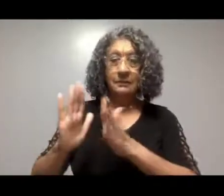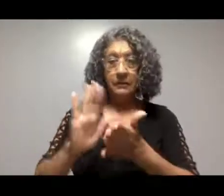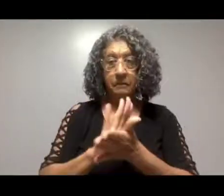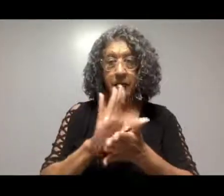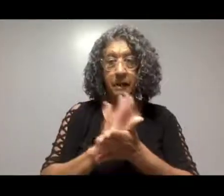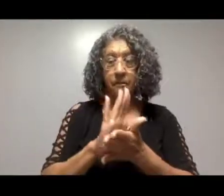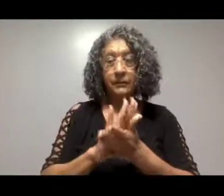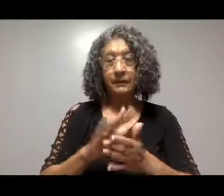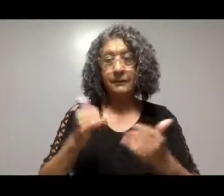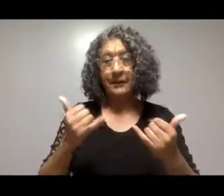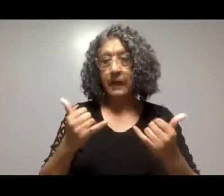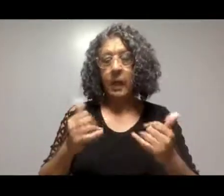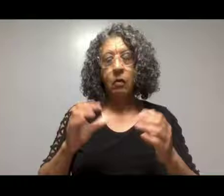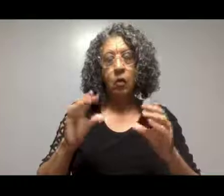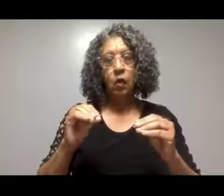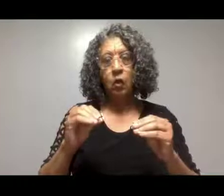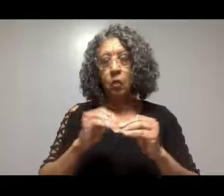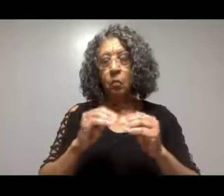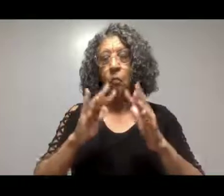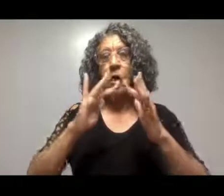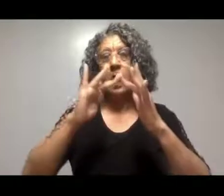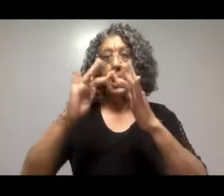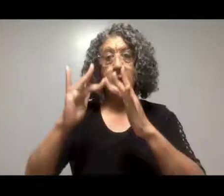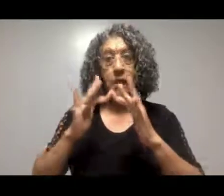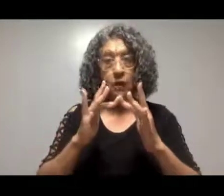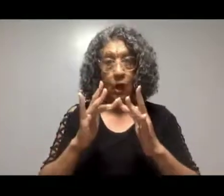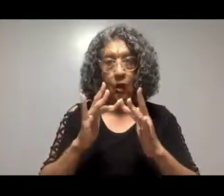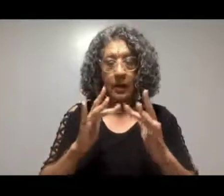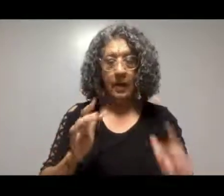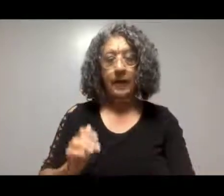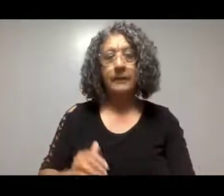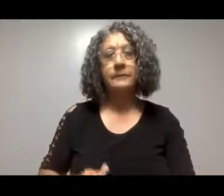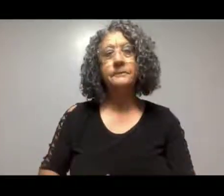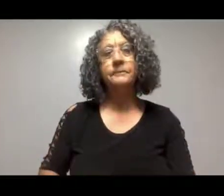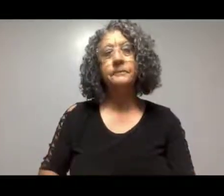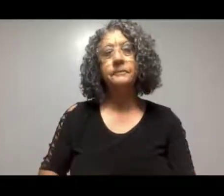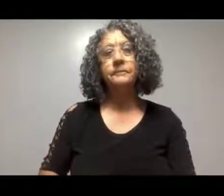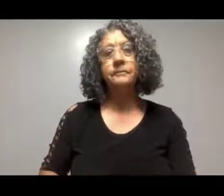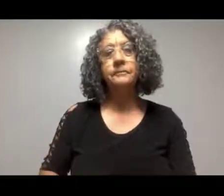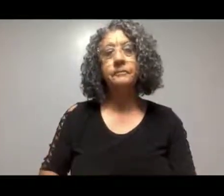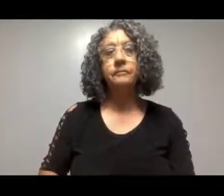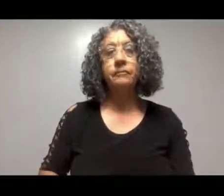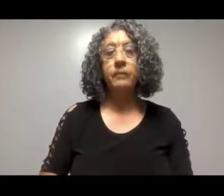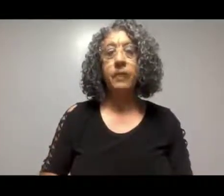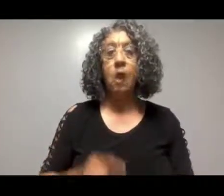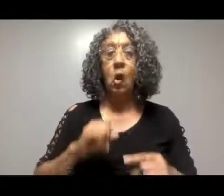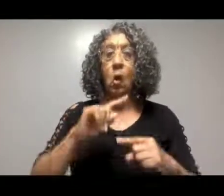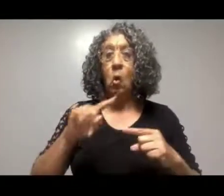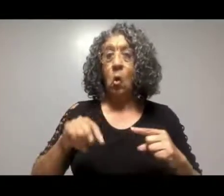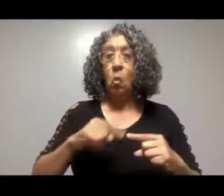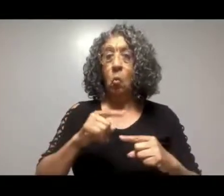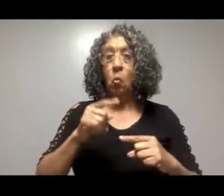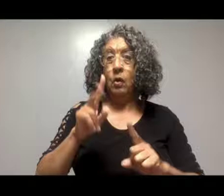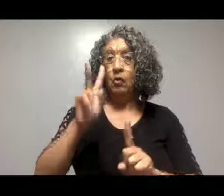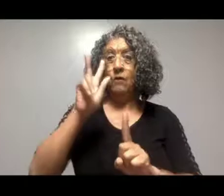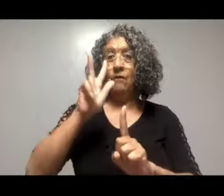That was from long ago a paper application remember? Now everything's online